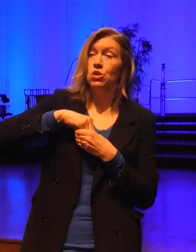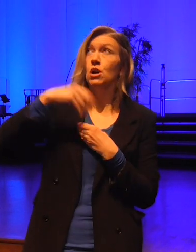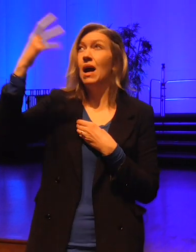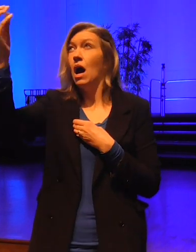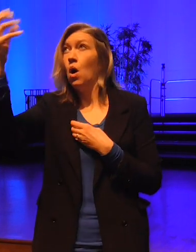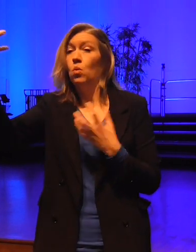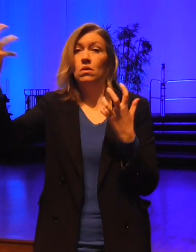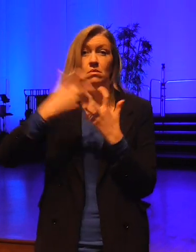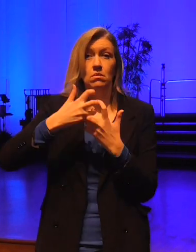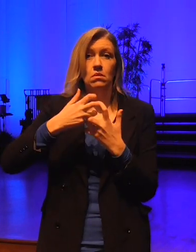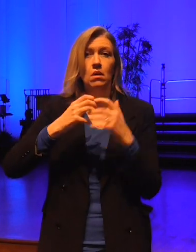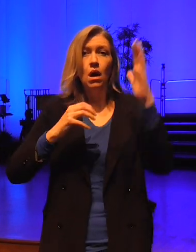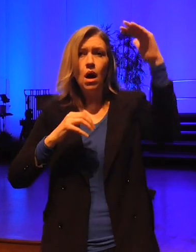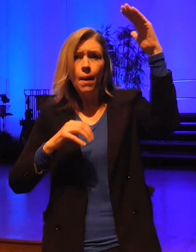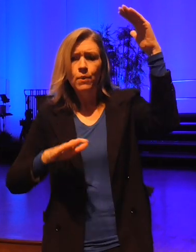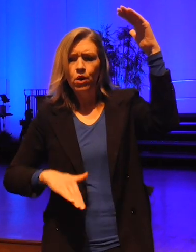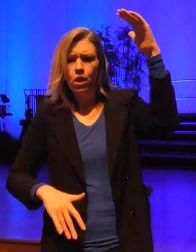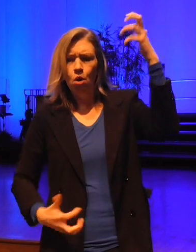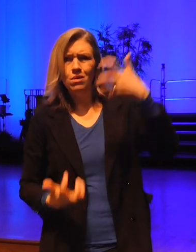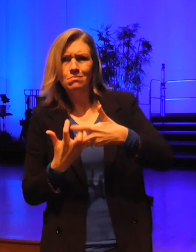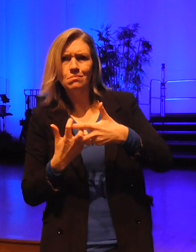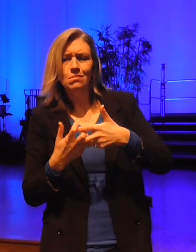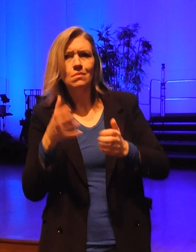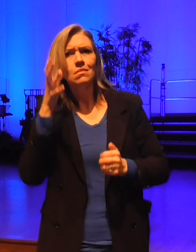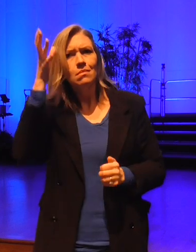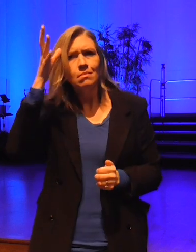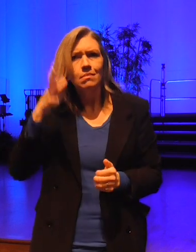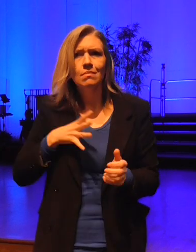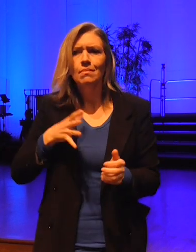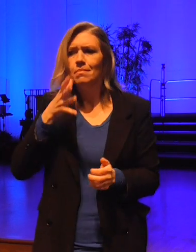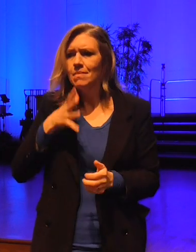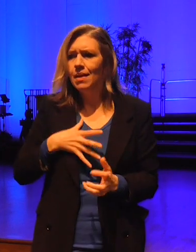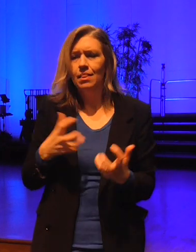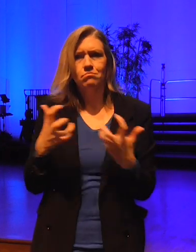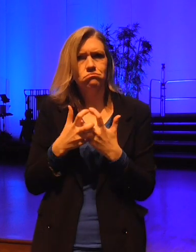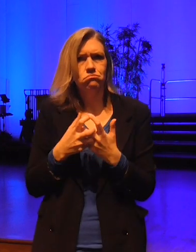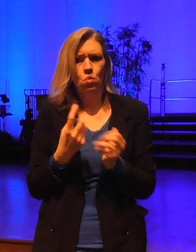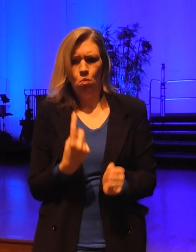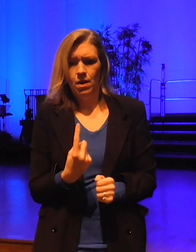you make the male and the female into a single one so that the male shall not be male and the